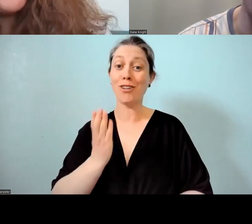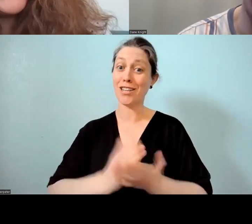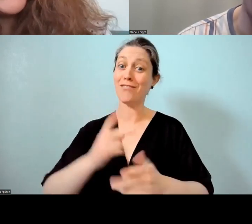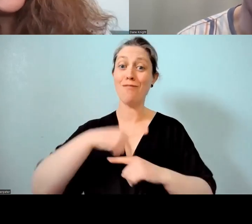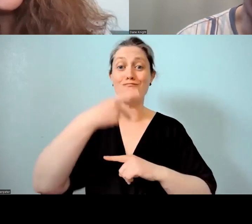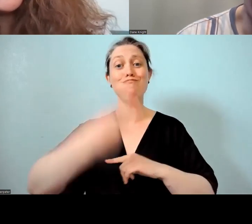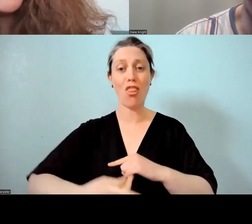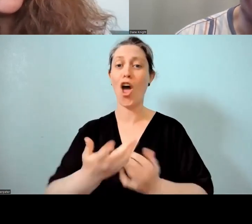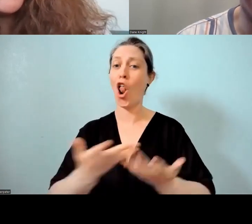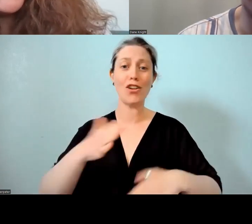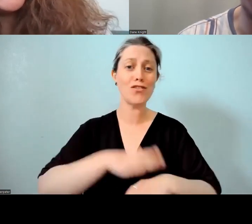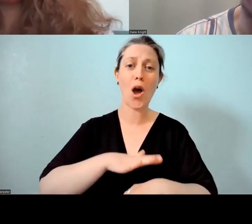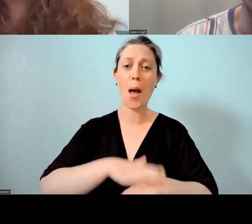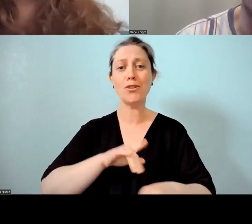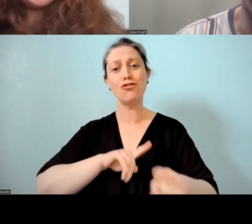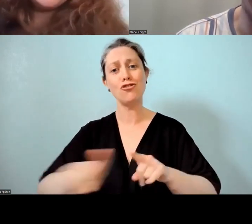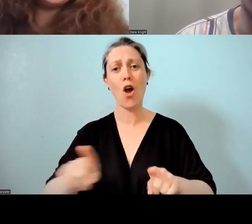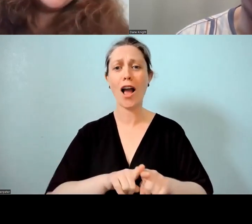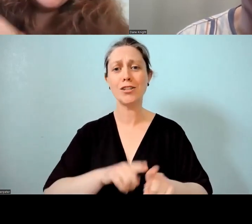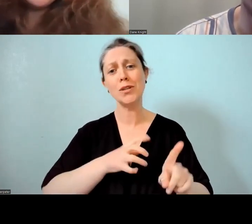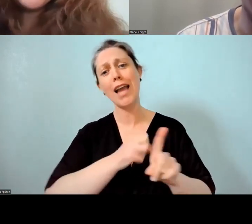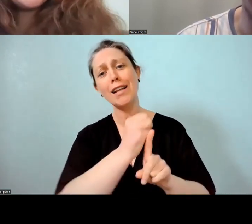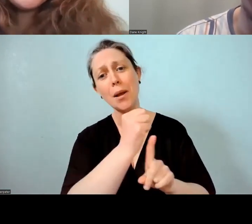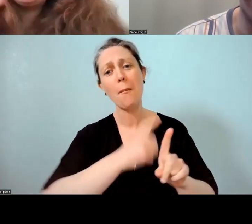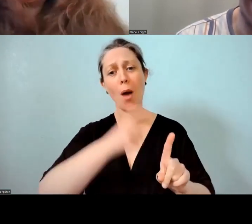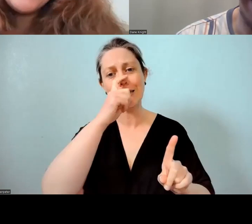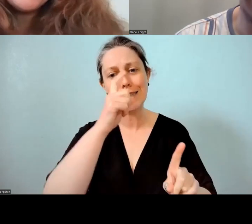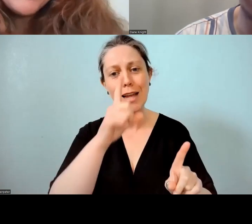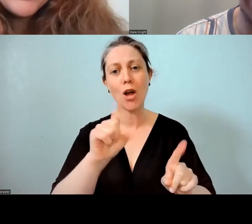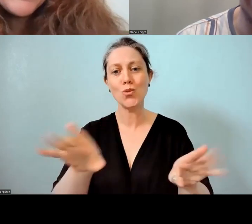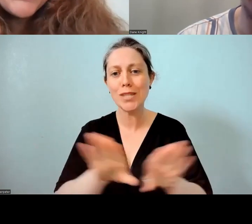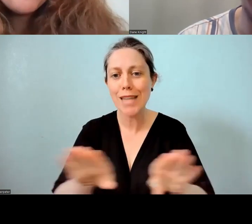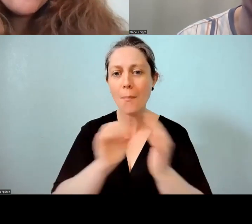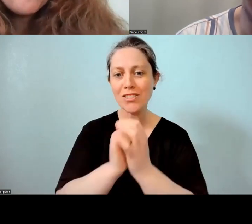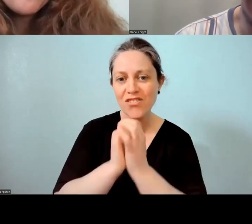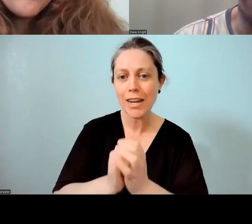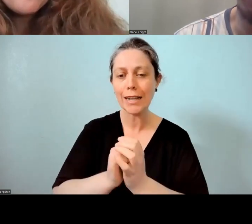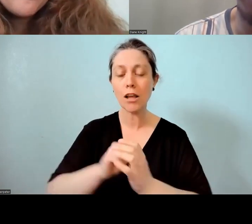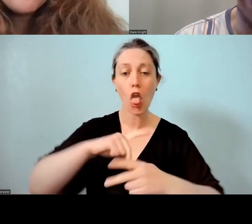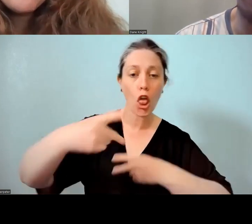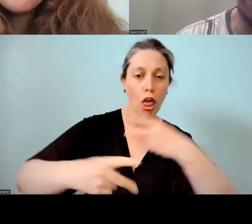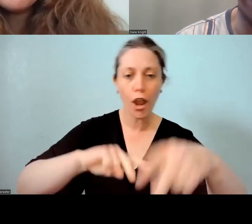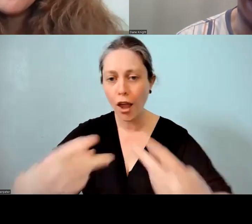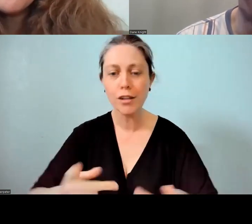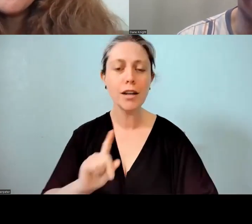try to do the same things that my sisters were doing, or my friends were doing. But I think just getting out there and being able to give it a go,